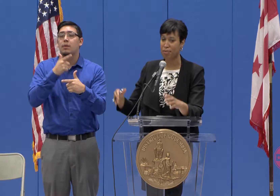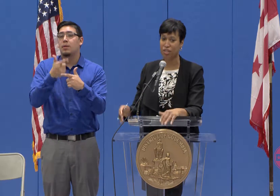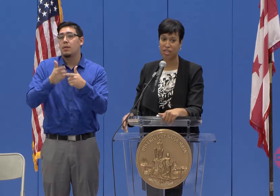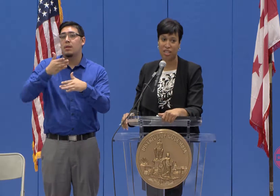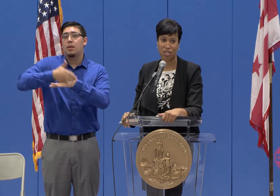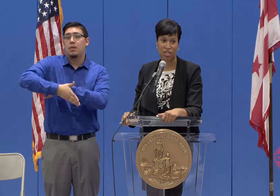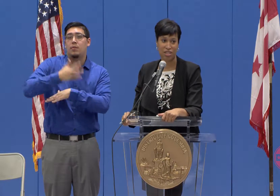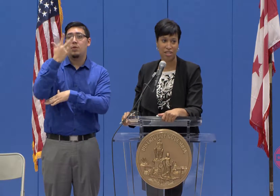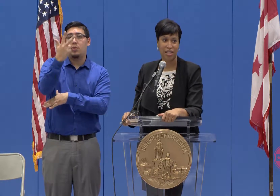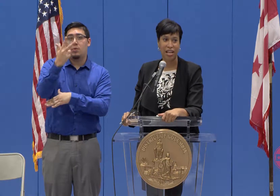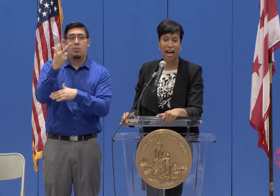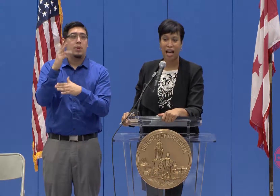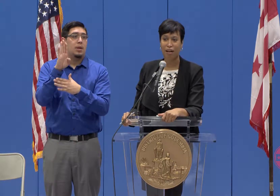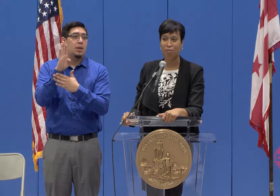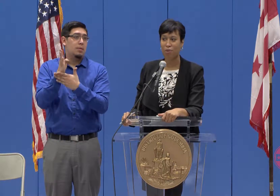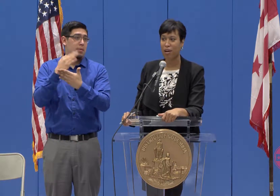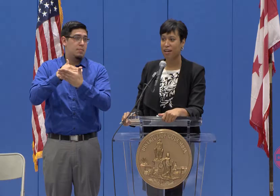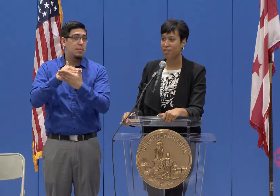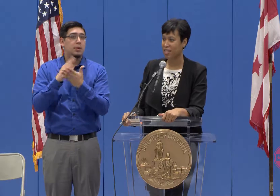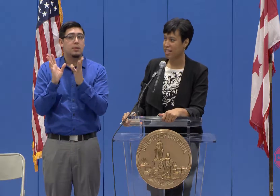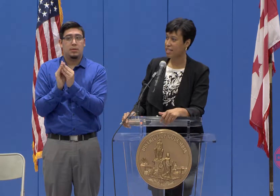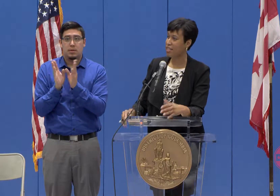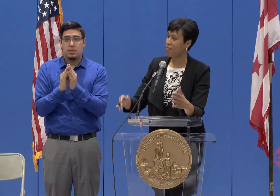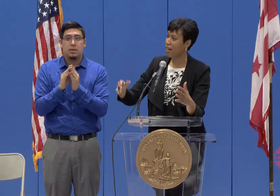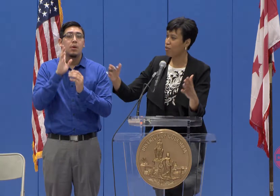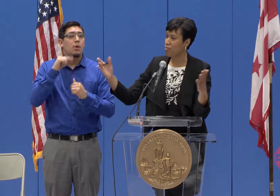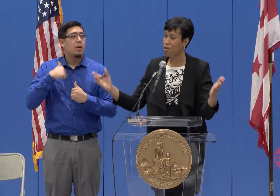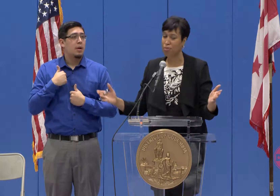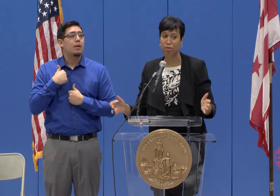BUDGET SESSIONS WE WILL HAVE A SENSE OF HOW THE PEOPLE WHO